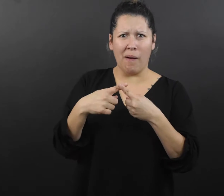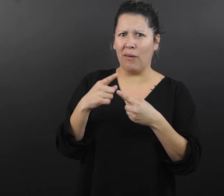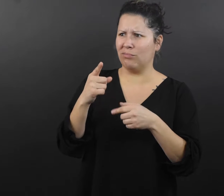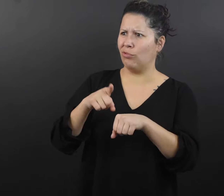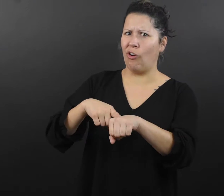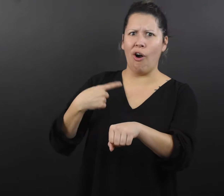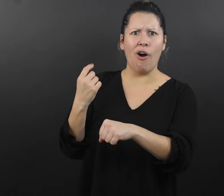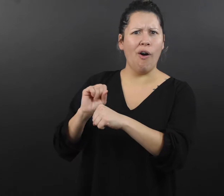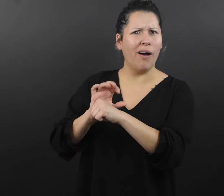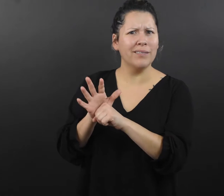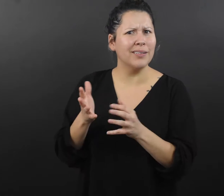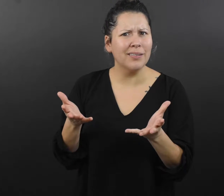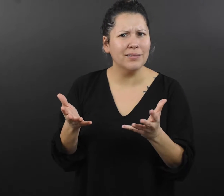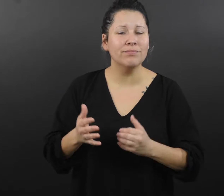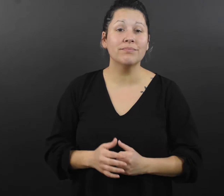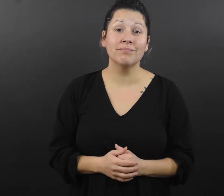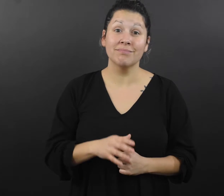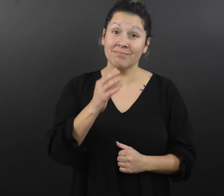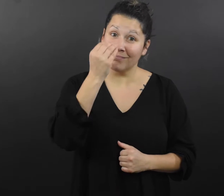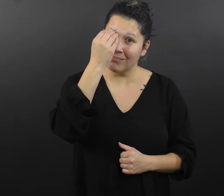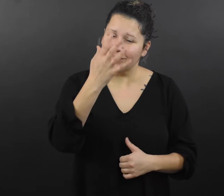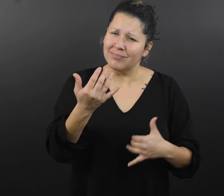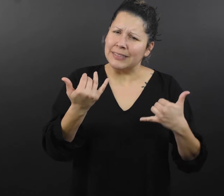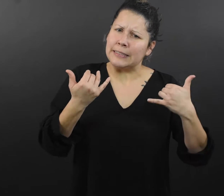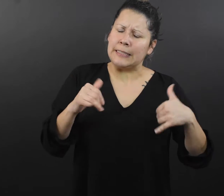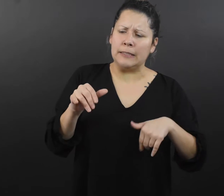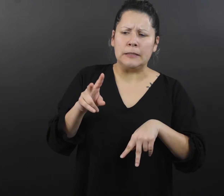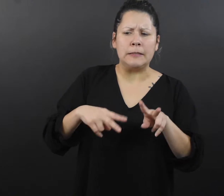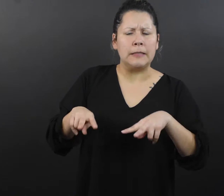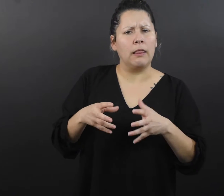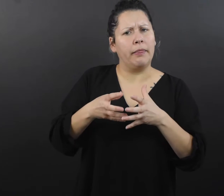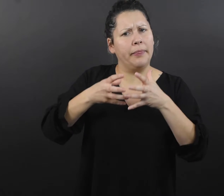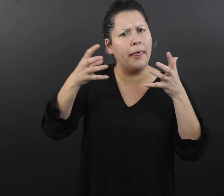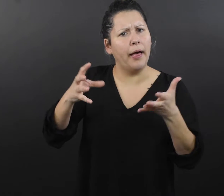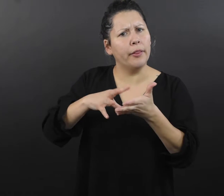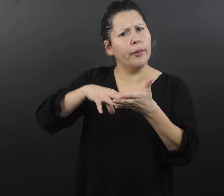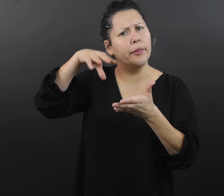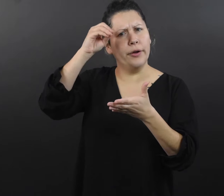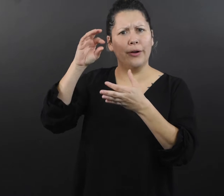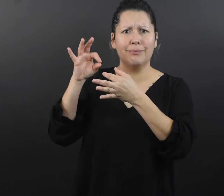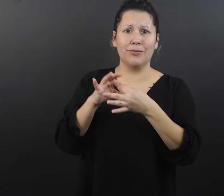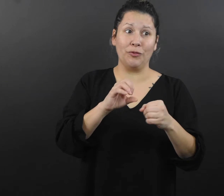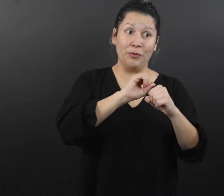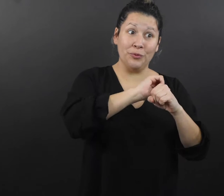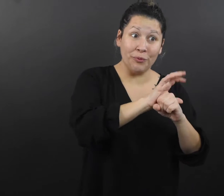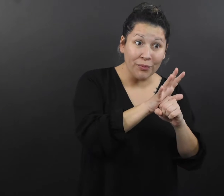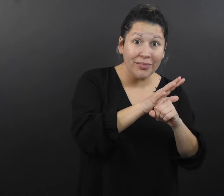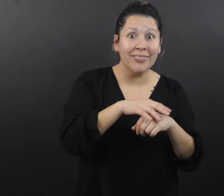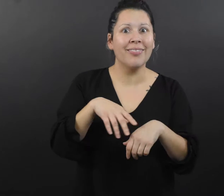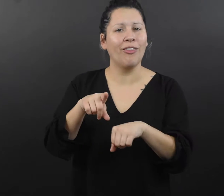There is still a lot to learn about COVID-19 and long COVID. MDH,